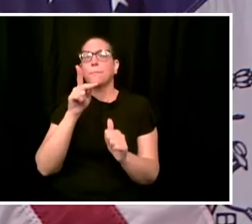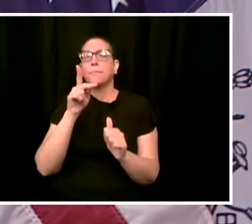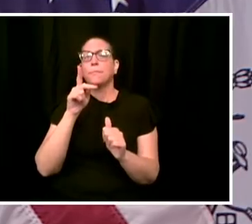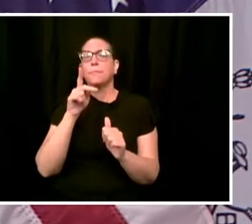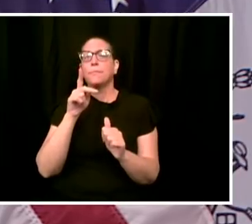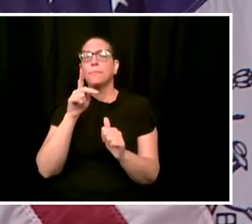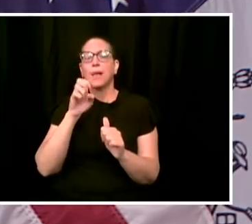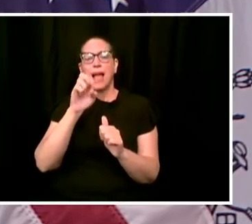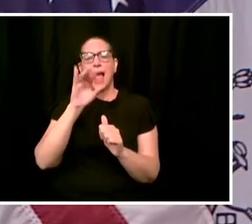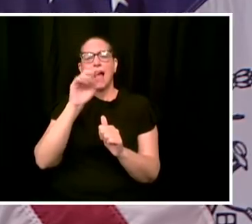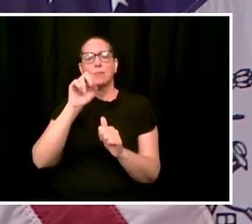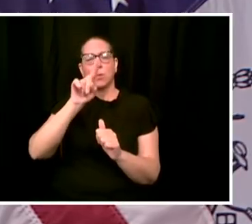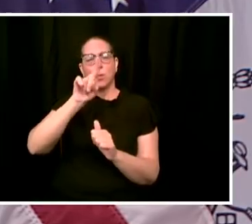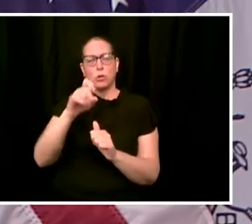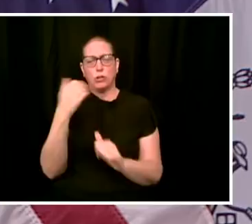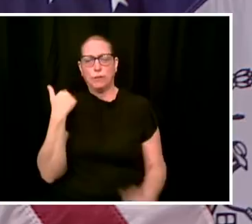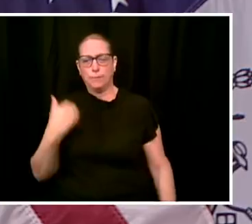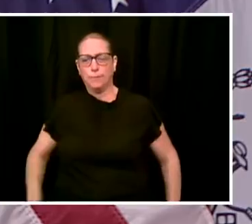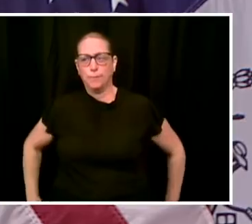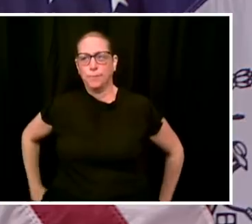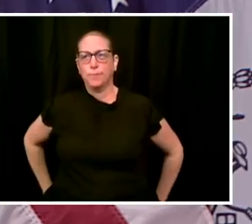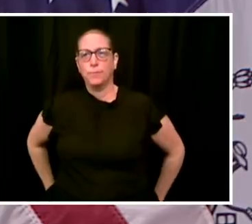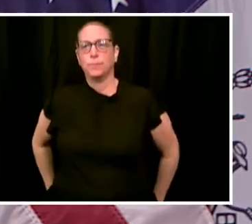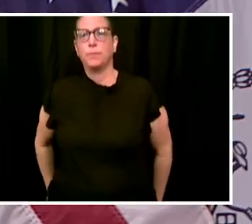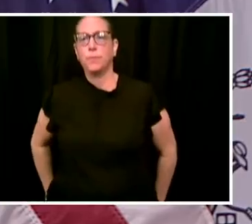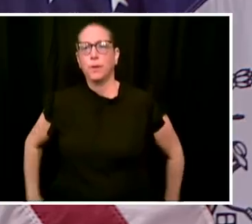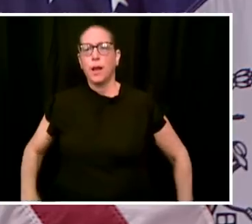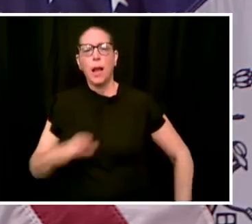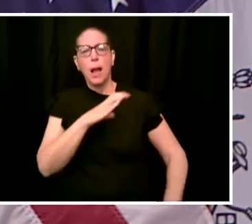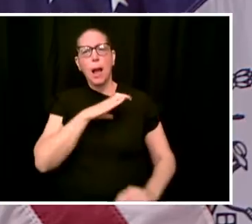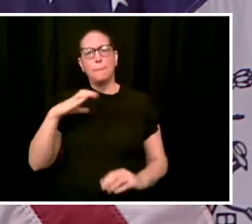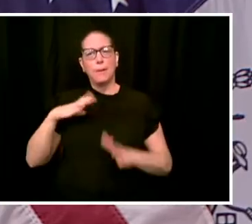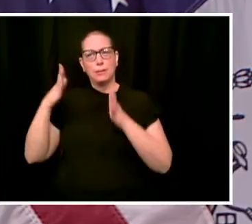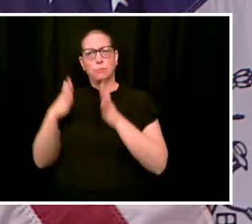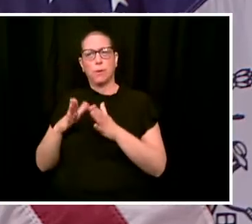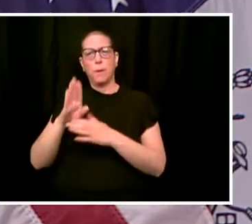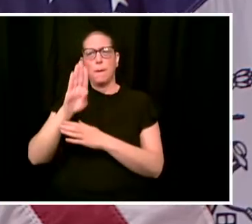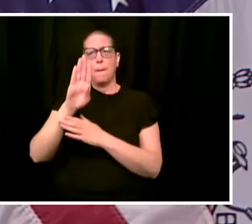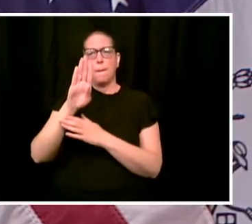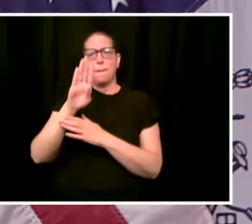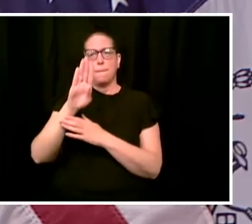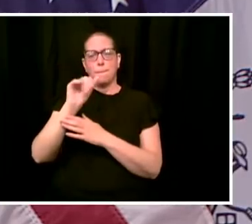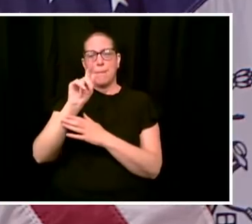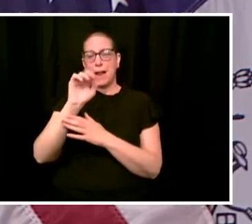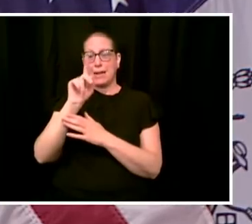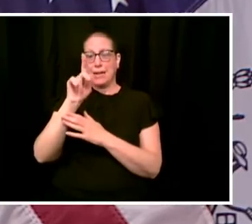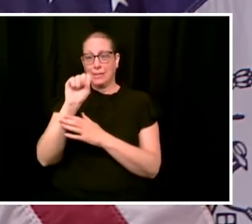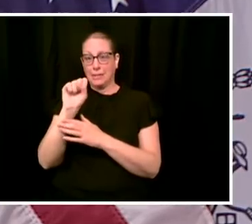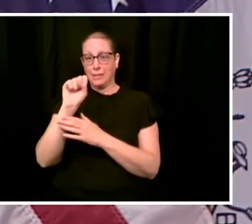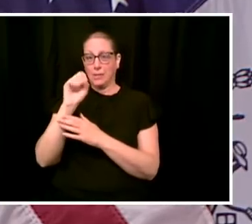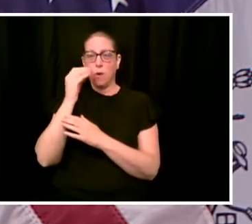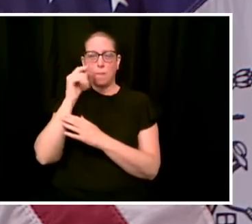SEE IF I COULD ASK A FLLOOW UP QUESTION TOEE S IF COMMISSIONER